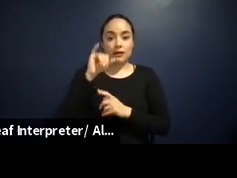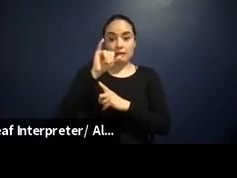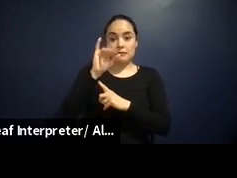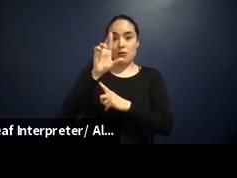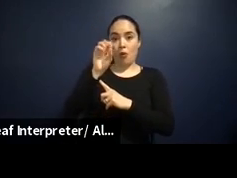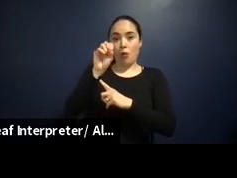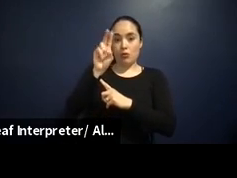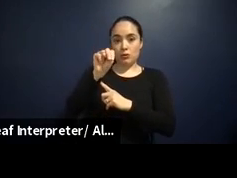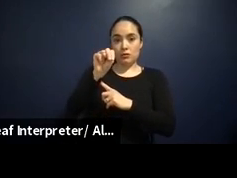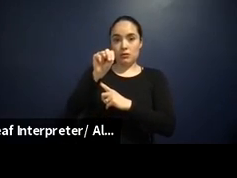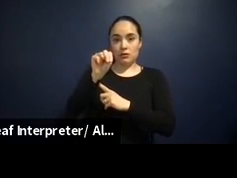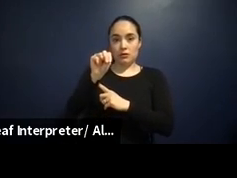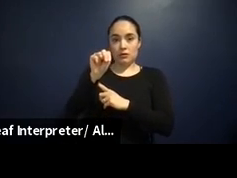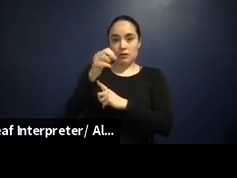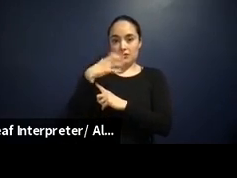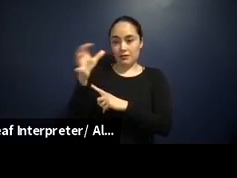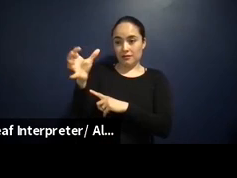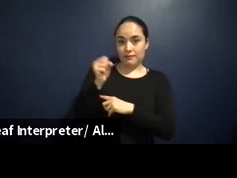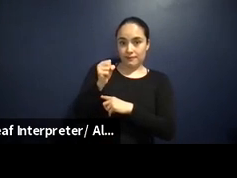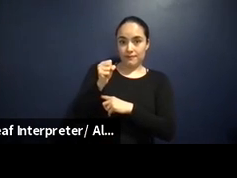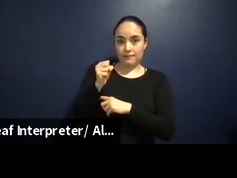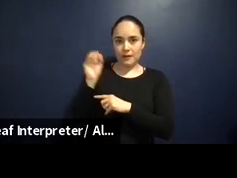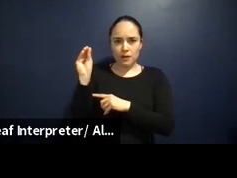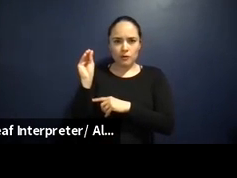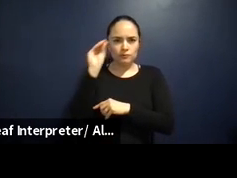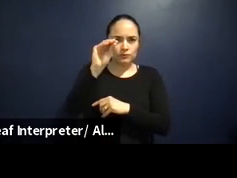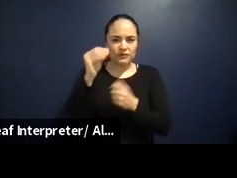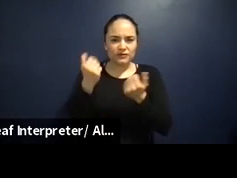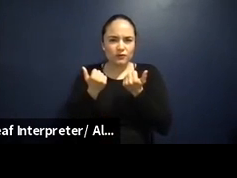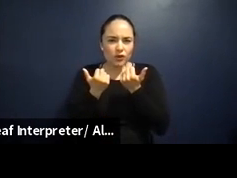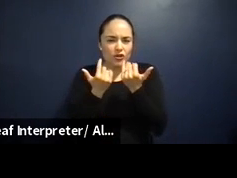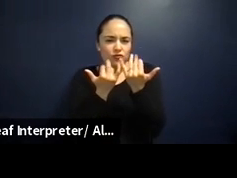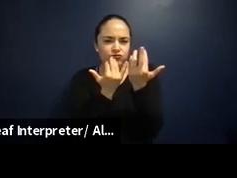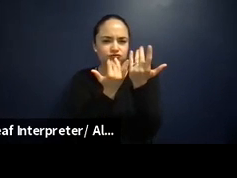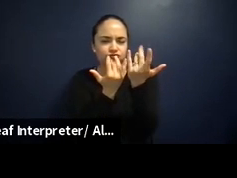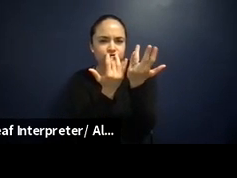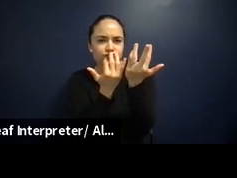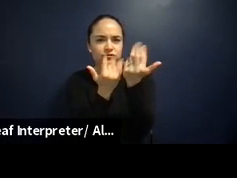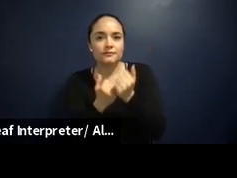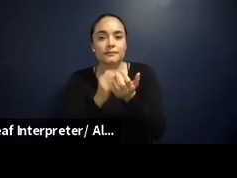furnace, this iron is going to give me an iron ingot. [Kim]: Yeah, no, that's true, too. So on the surface